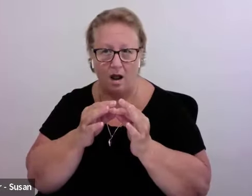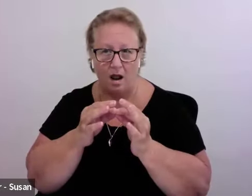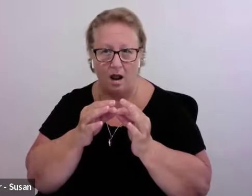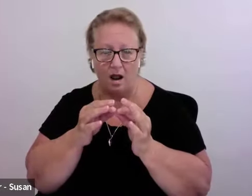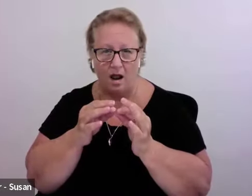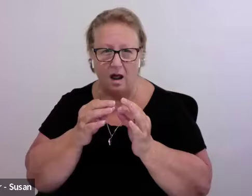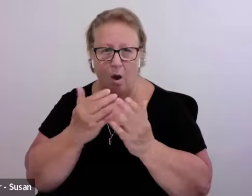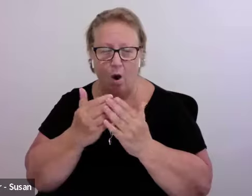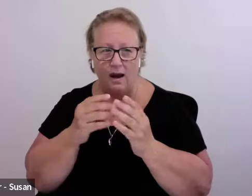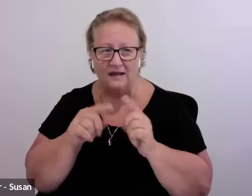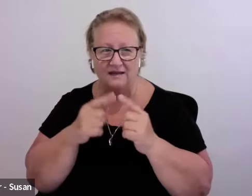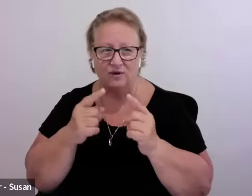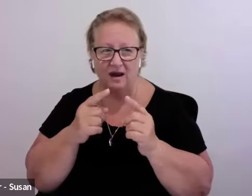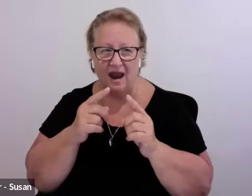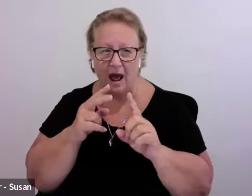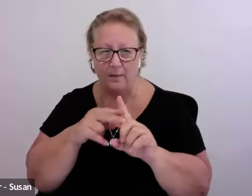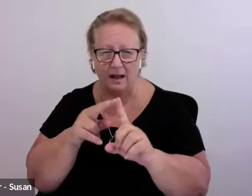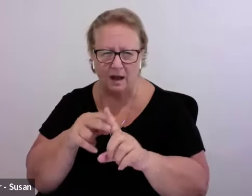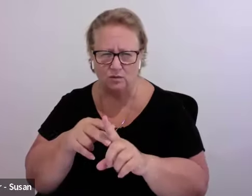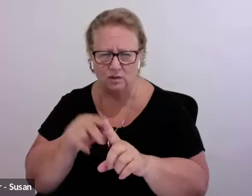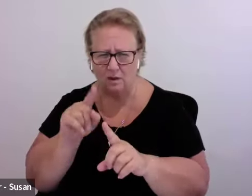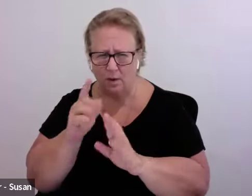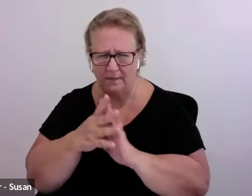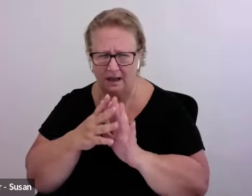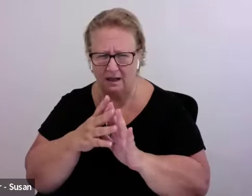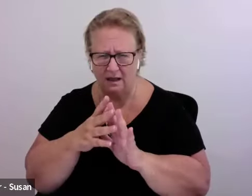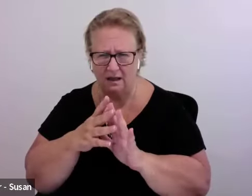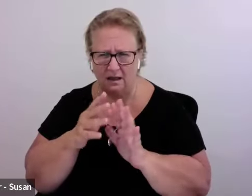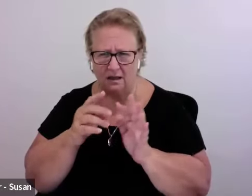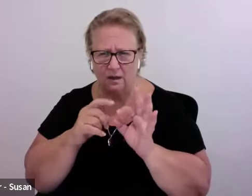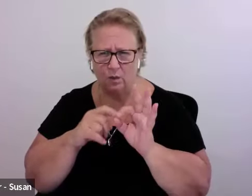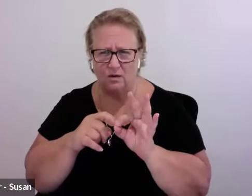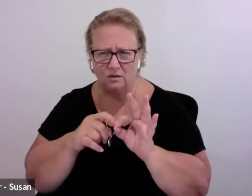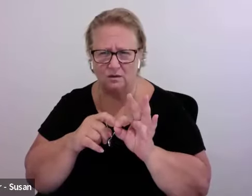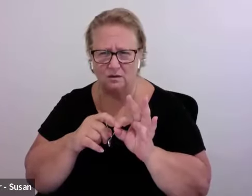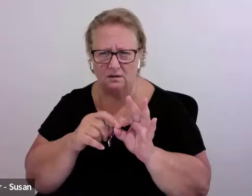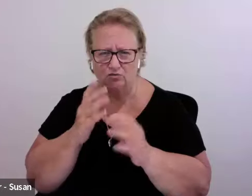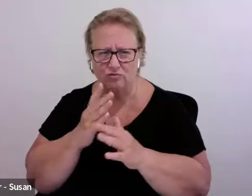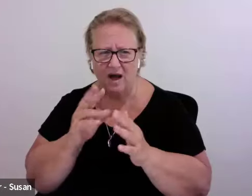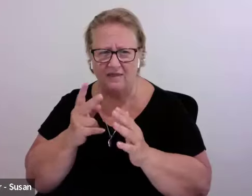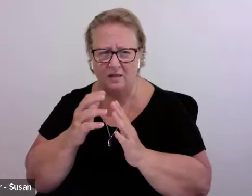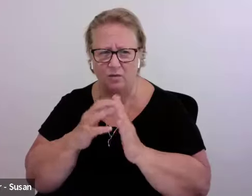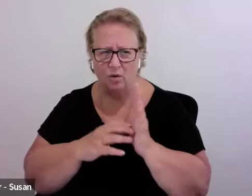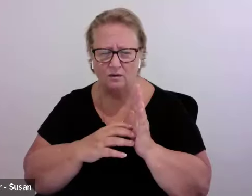Okay. Sorry, is the question can more than - can an organisation be listed on multiple